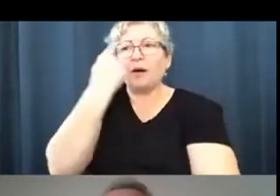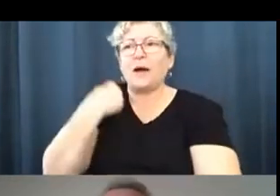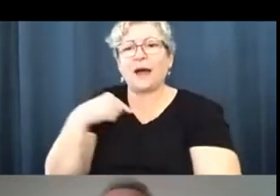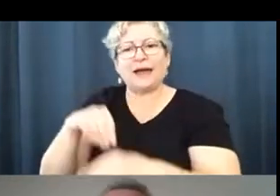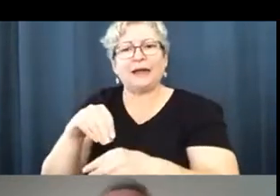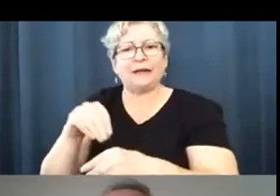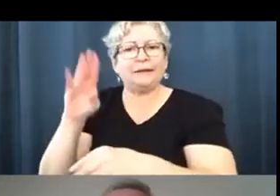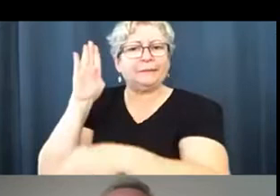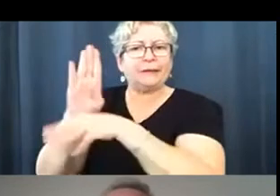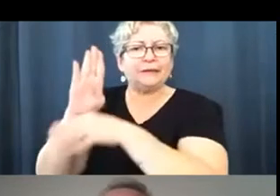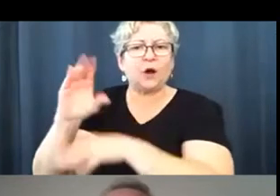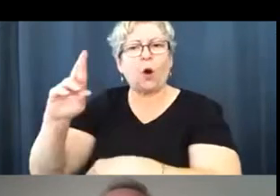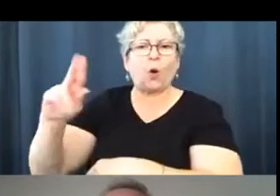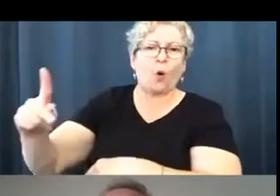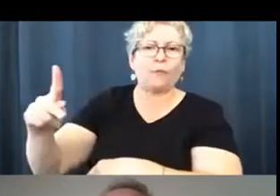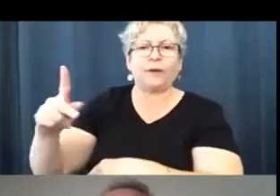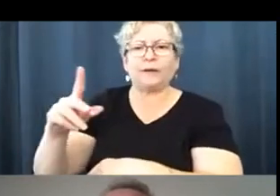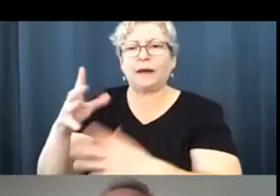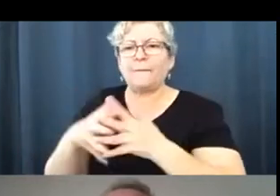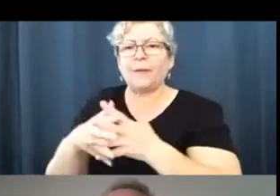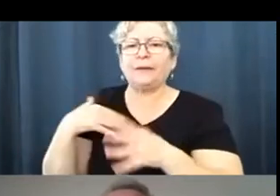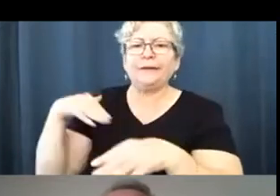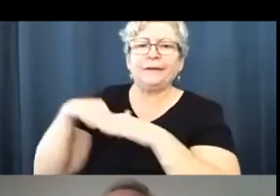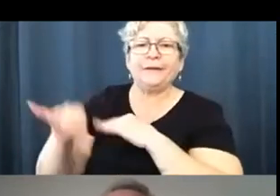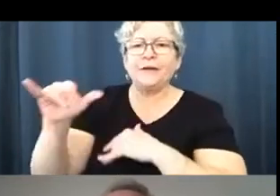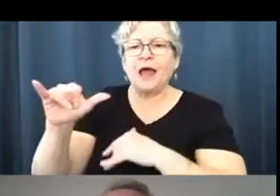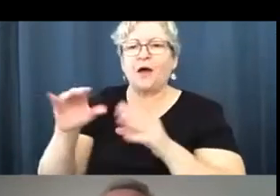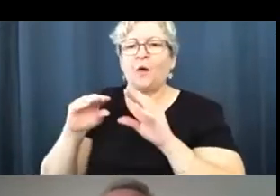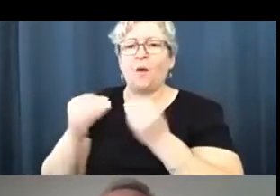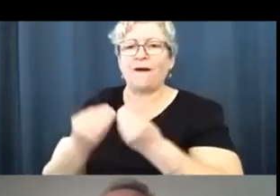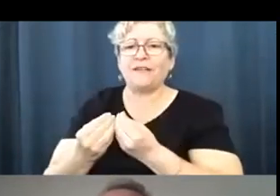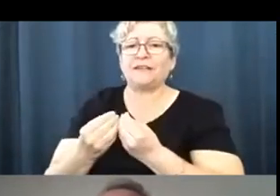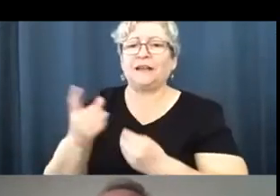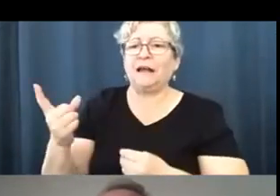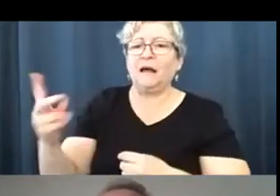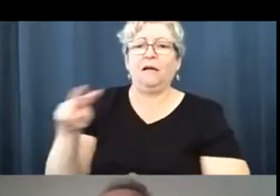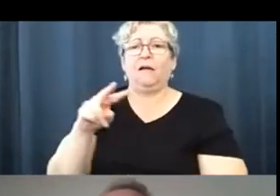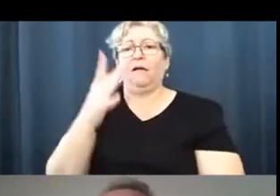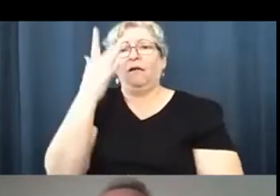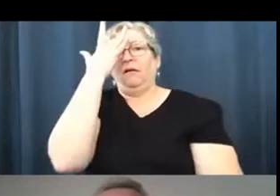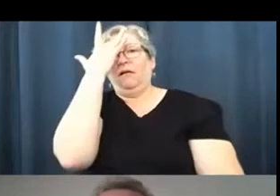and I went to our office of Inclusion and Diversity, I usually scared the heck out of, oh my gosh, it's a blind guy, what are we gonna do?